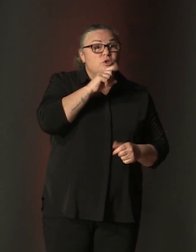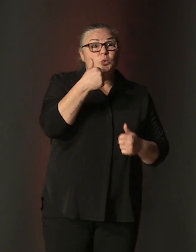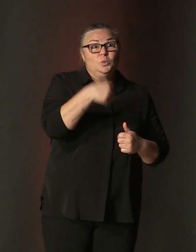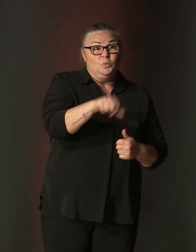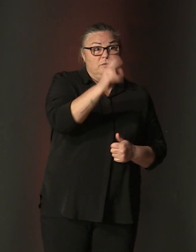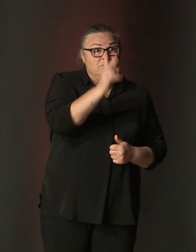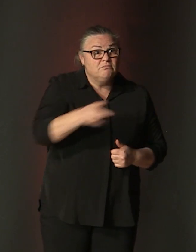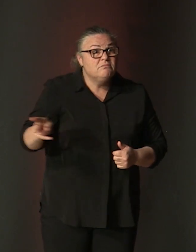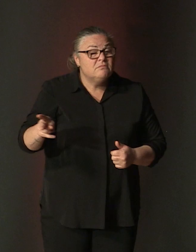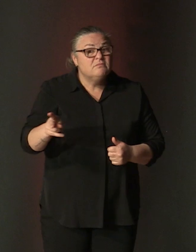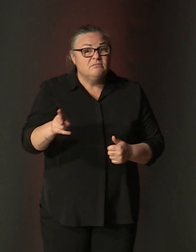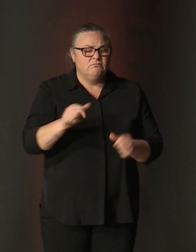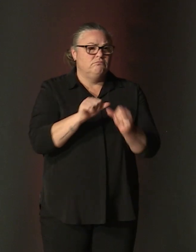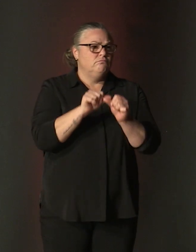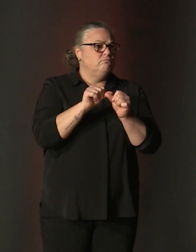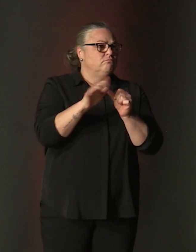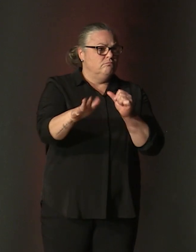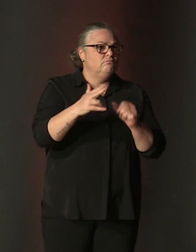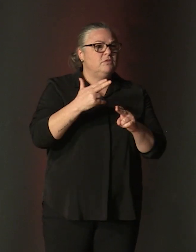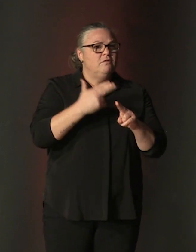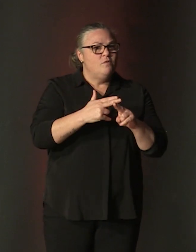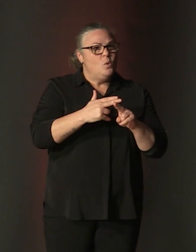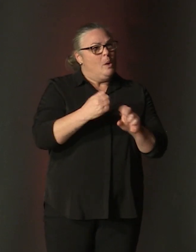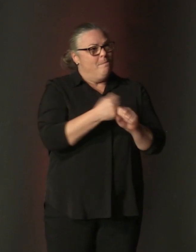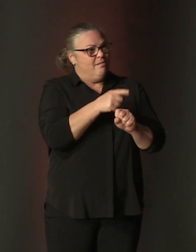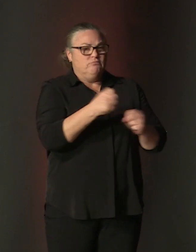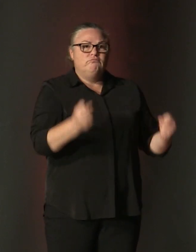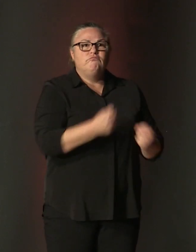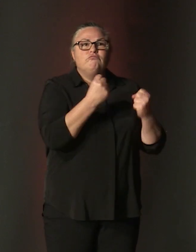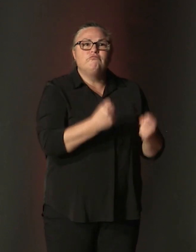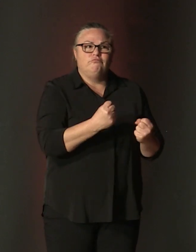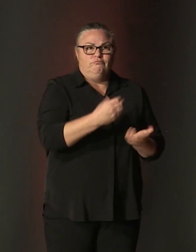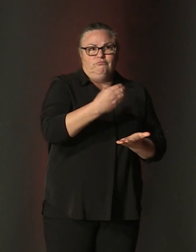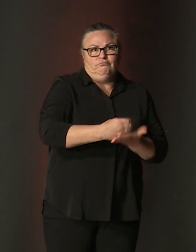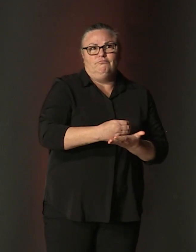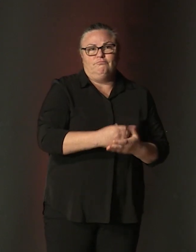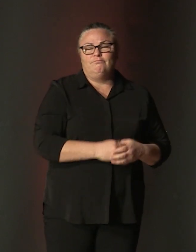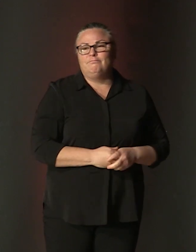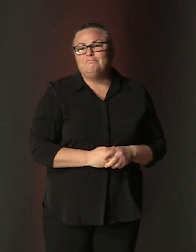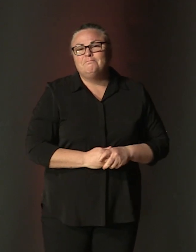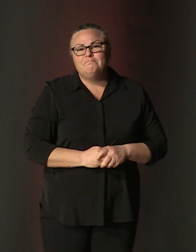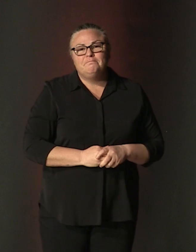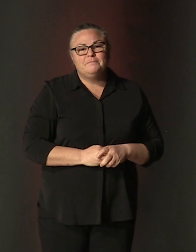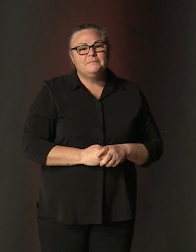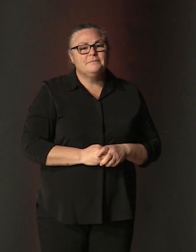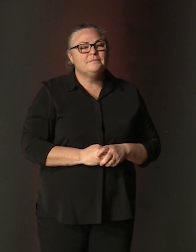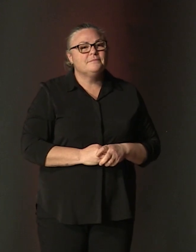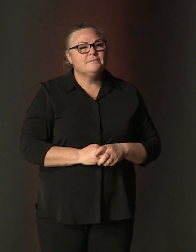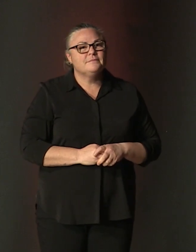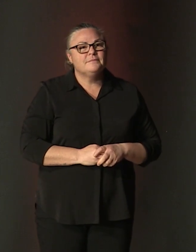is that we need to recycle all. Yes, all the plastic once it reaches the end of its lifetime.